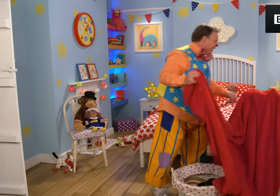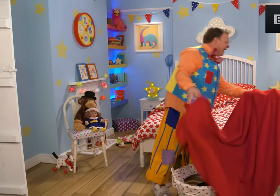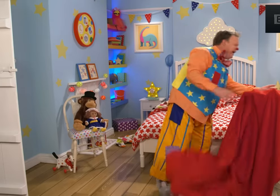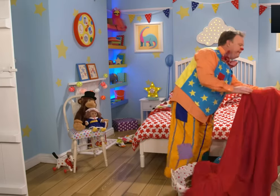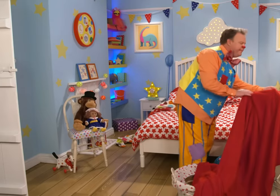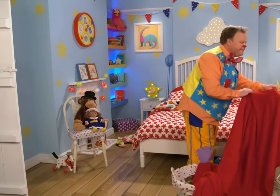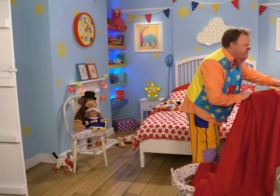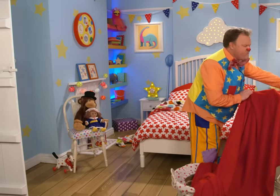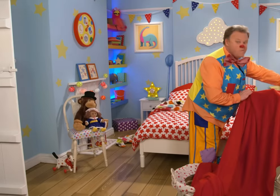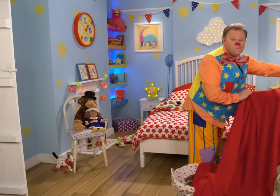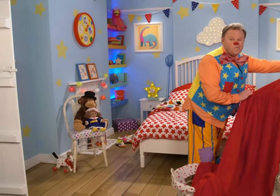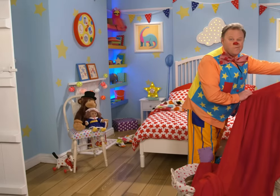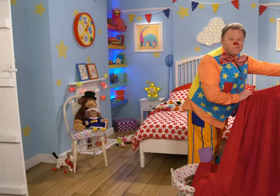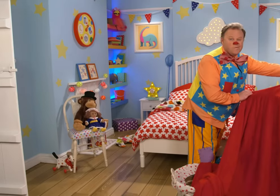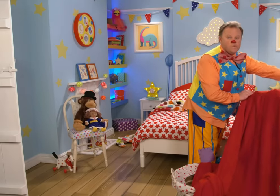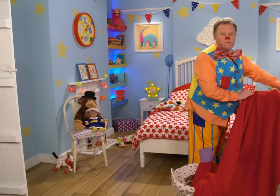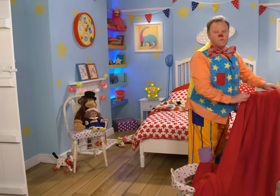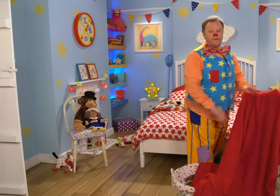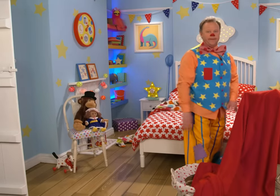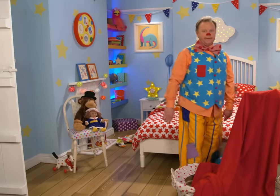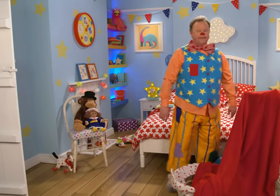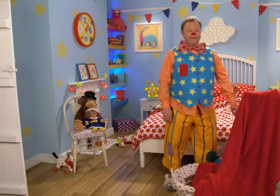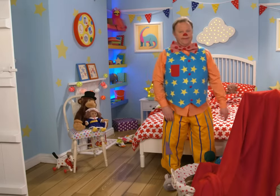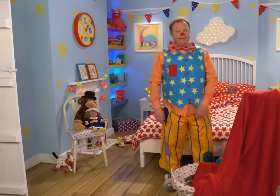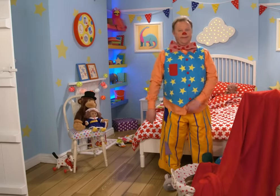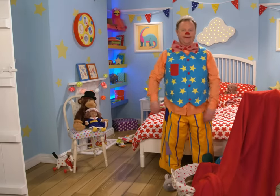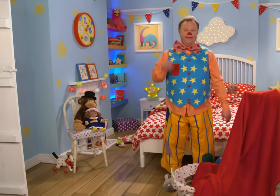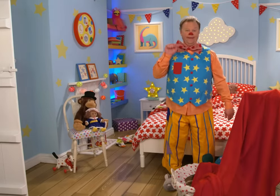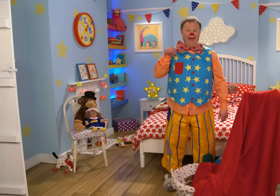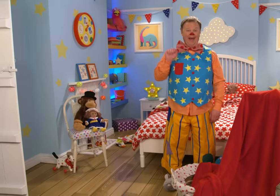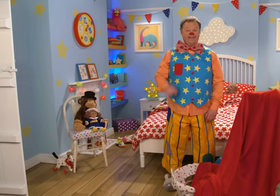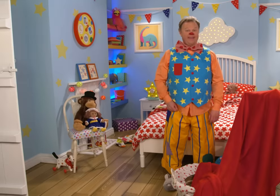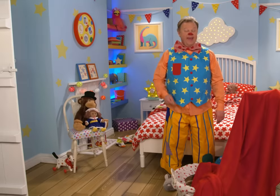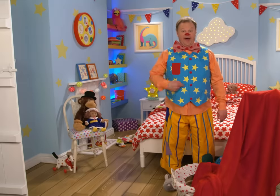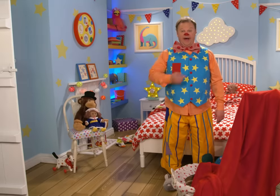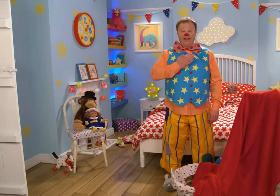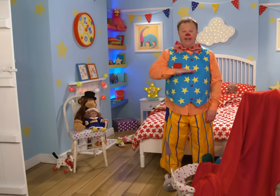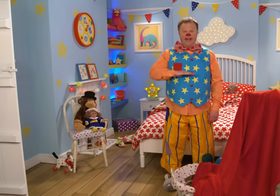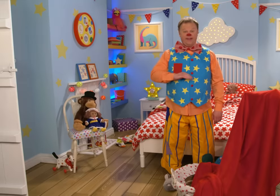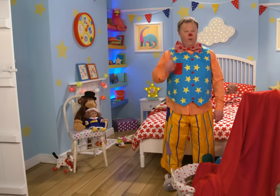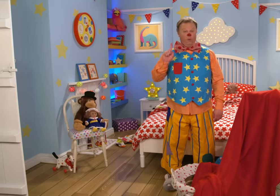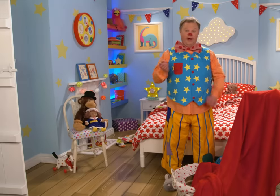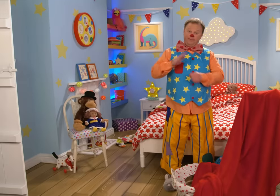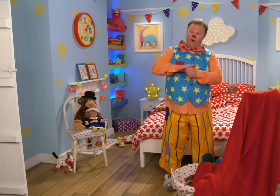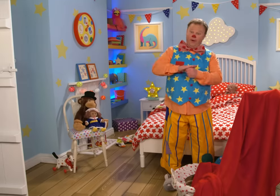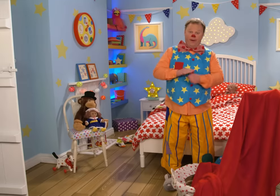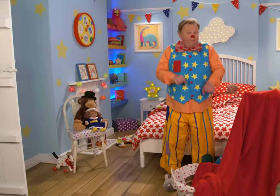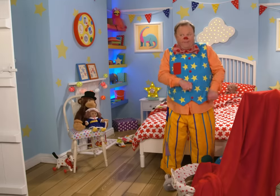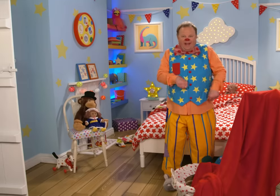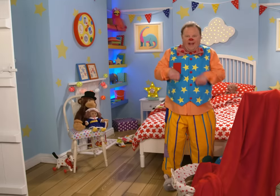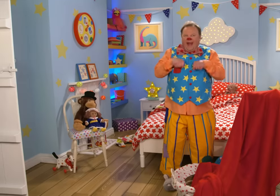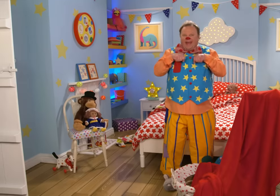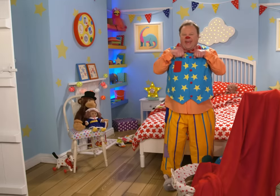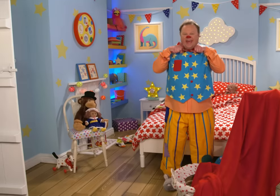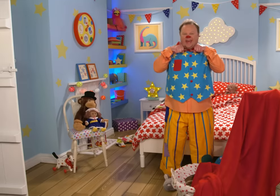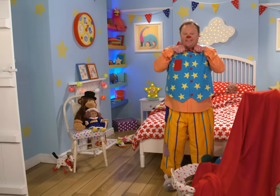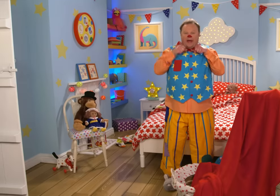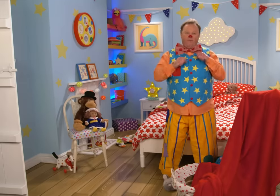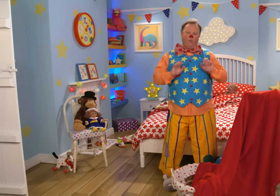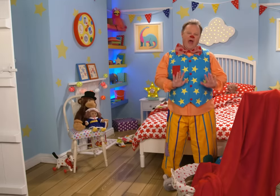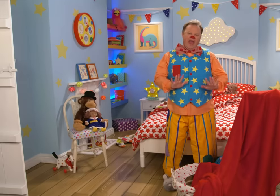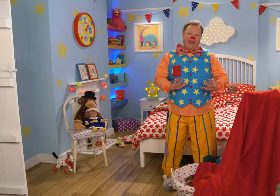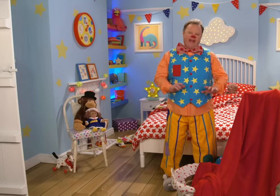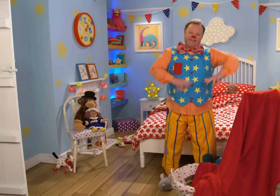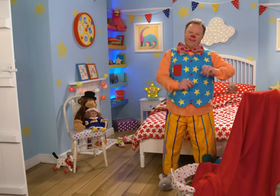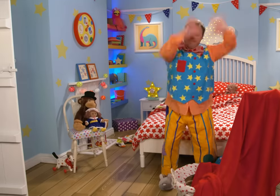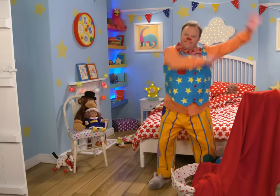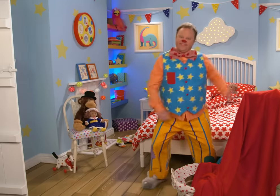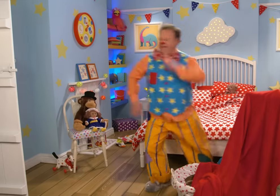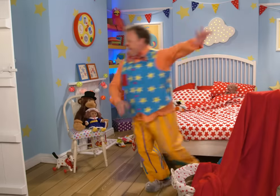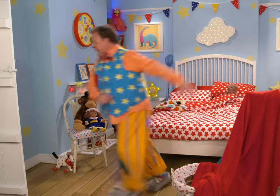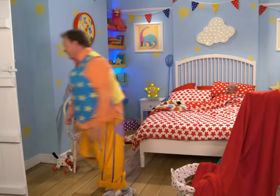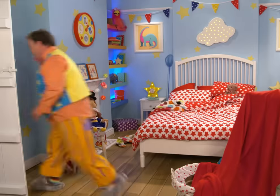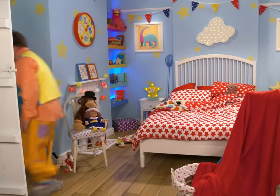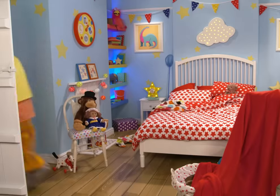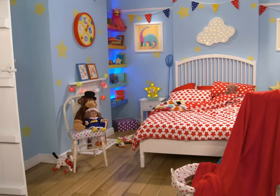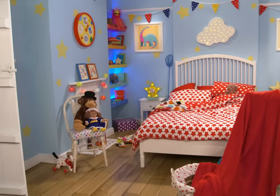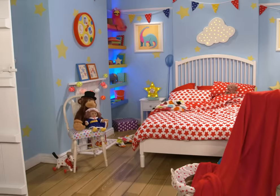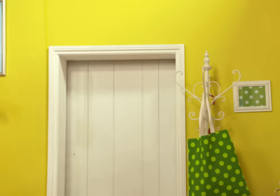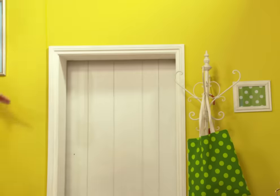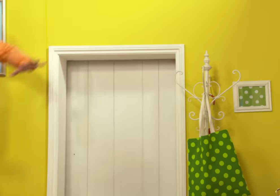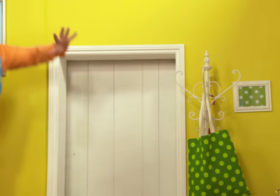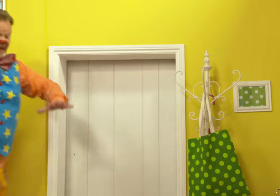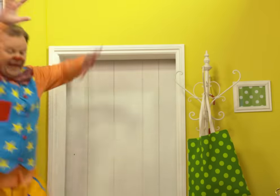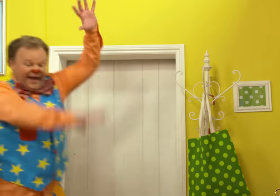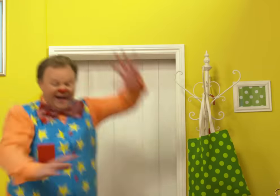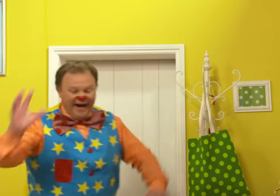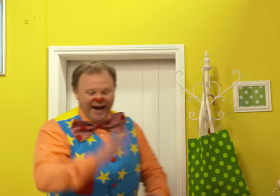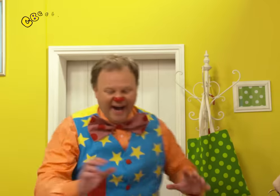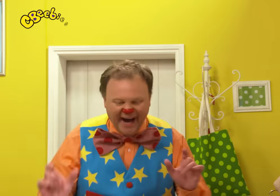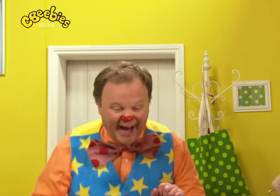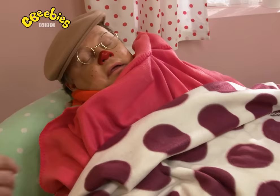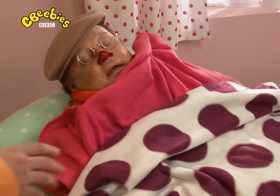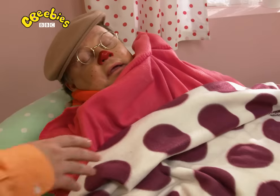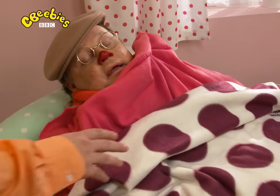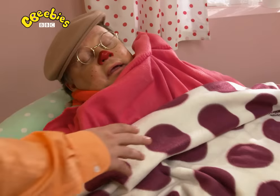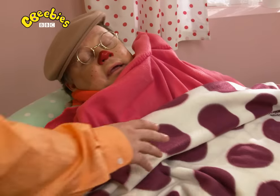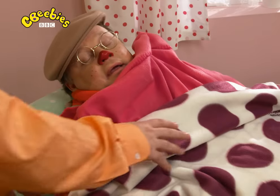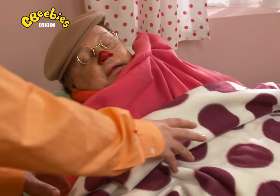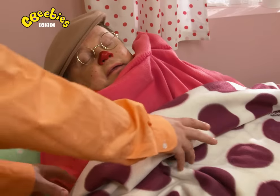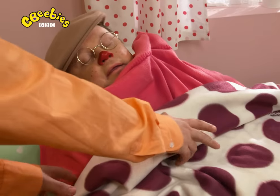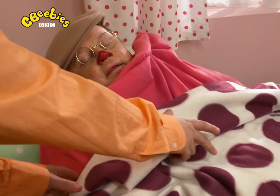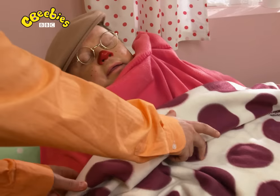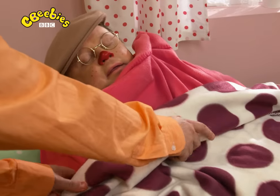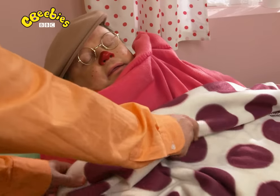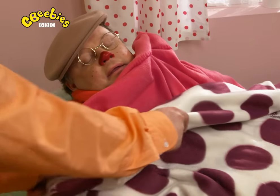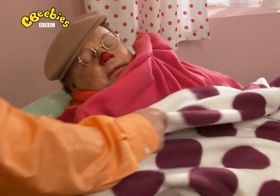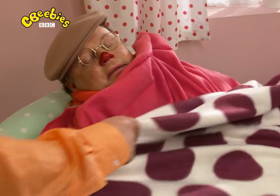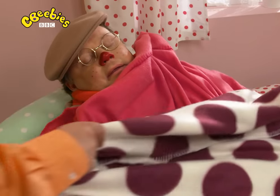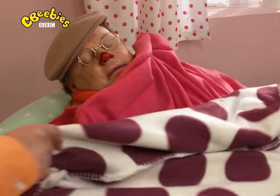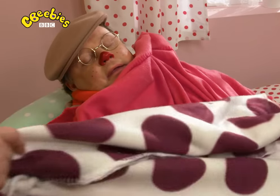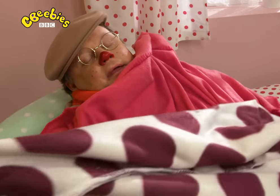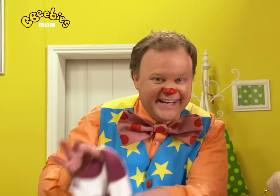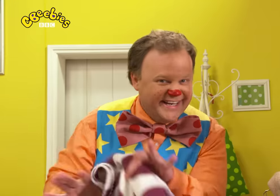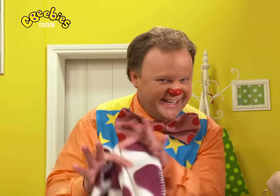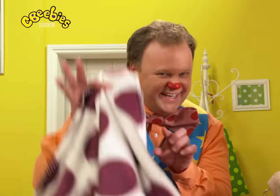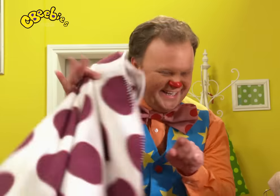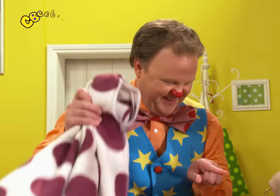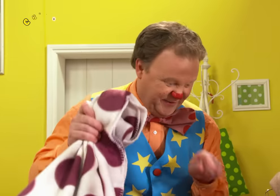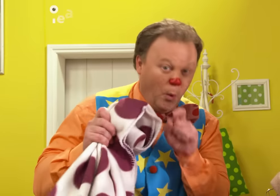i think you're going to need one more blanket mr tumble oh yes i need one more blanket wait